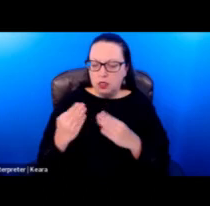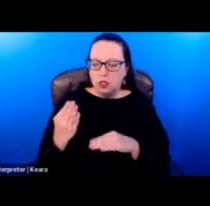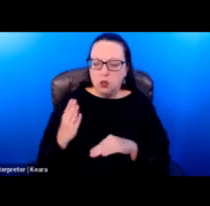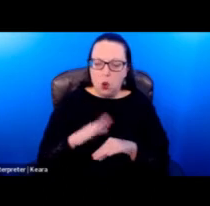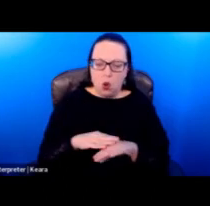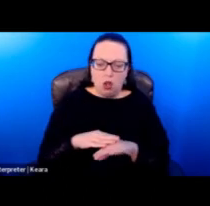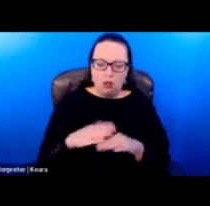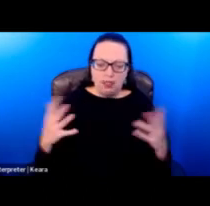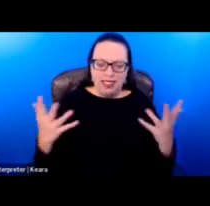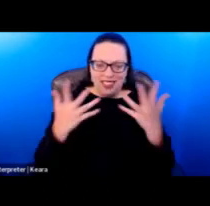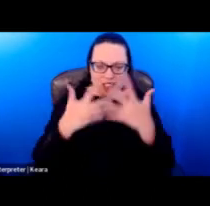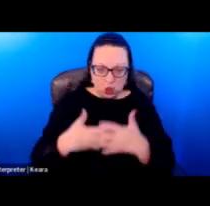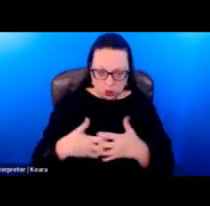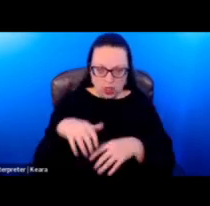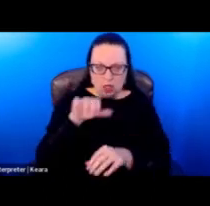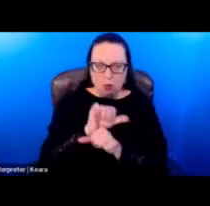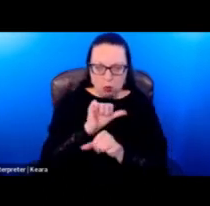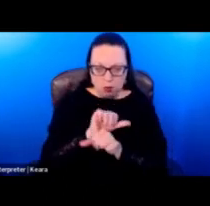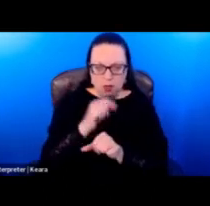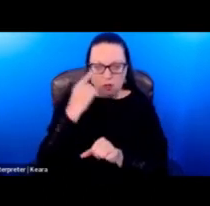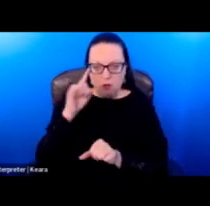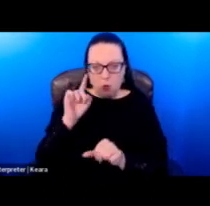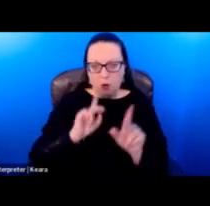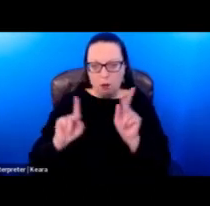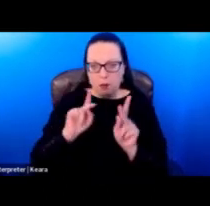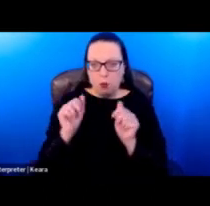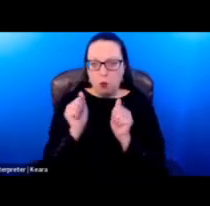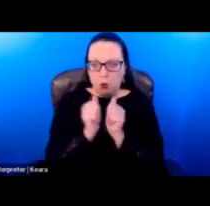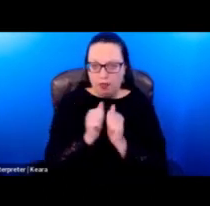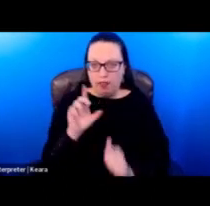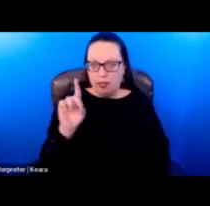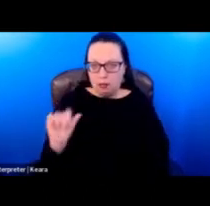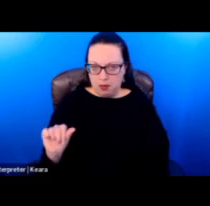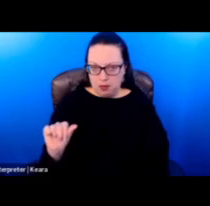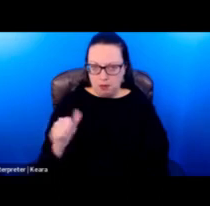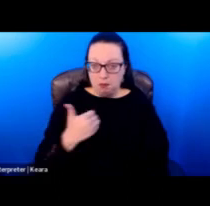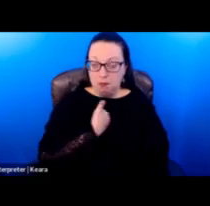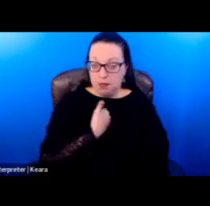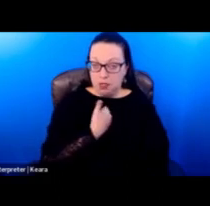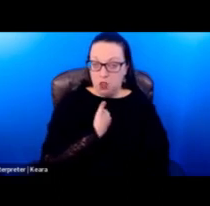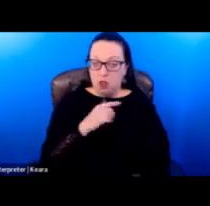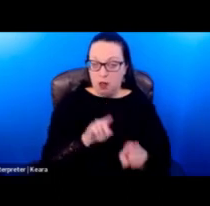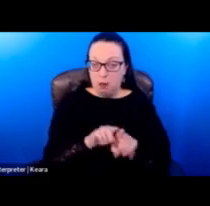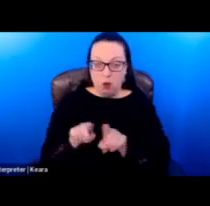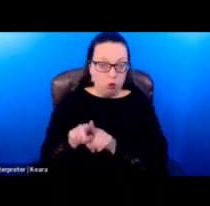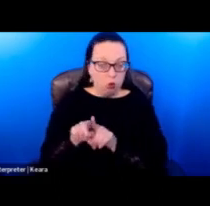integrated employment for people with disabilities. I also am a person with lived experience